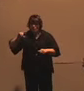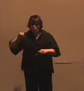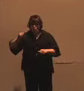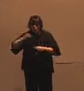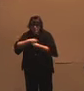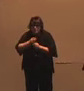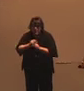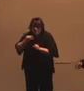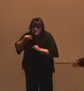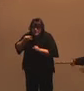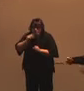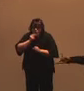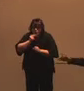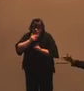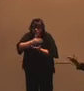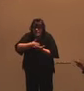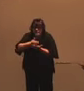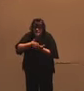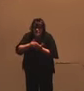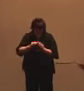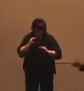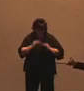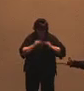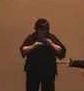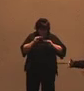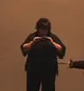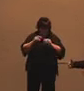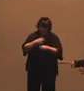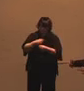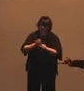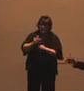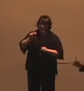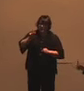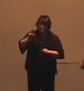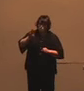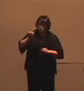and make a tube-like space inside.